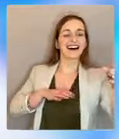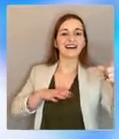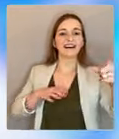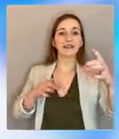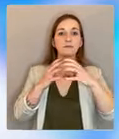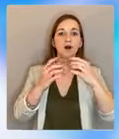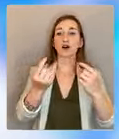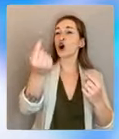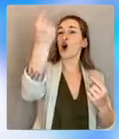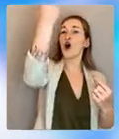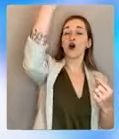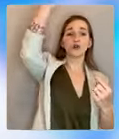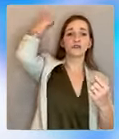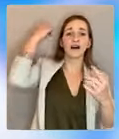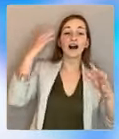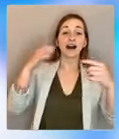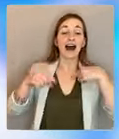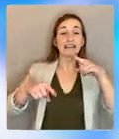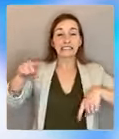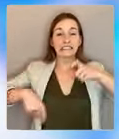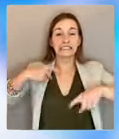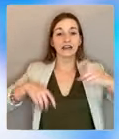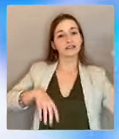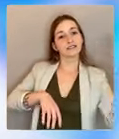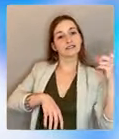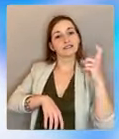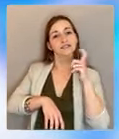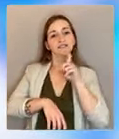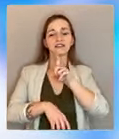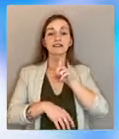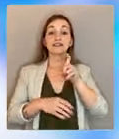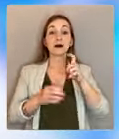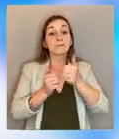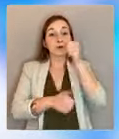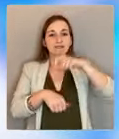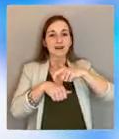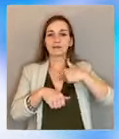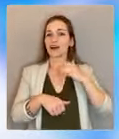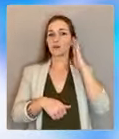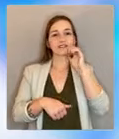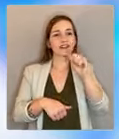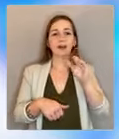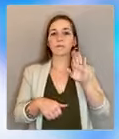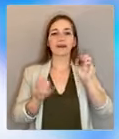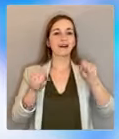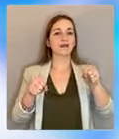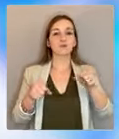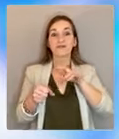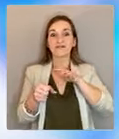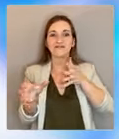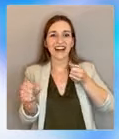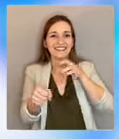and the ball goes over my head, I have to really work to get back. And in most cases, I'm not gonna be able to get back fast enough.